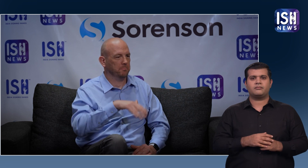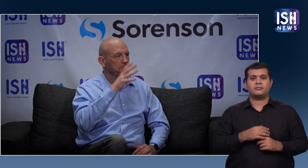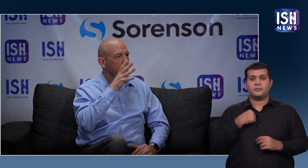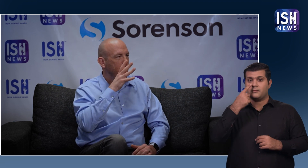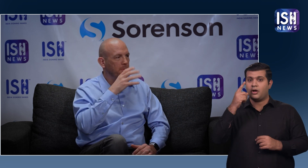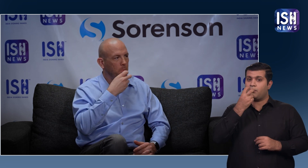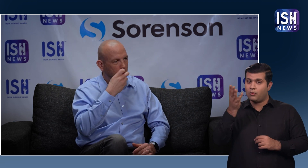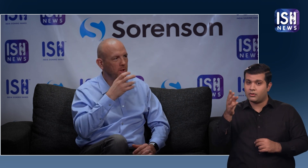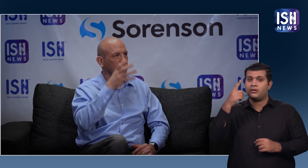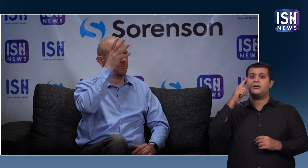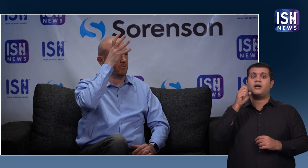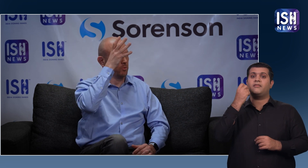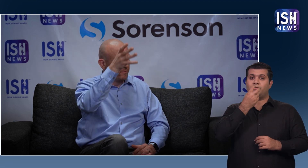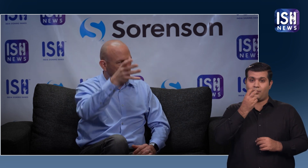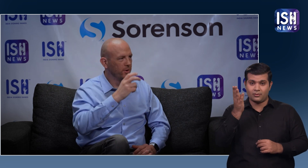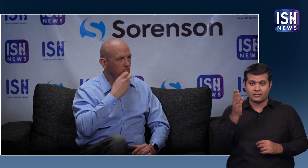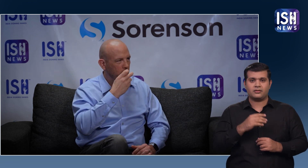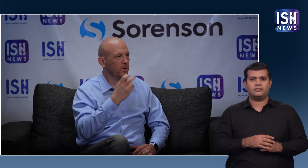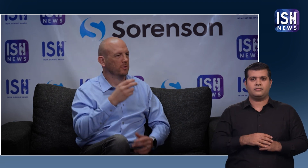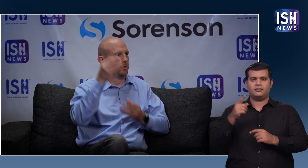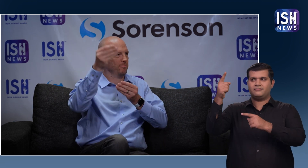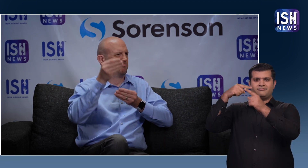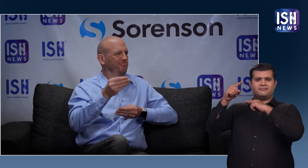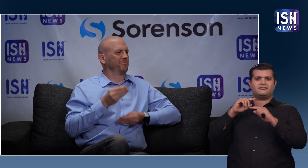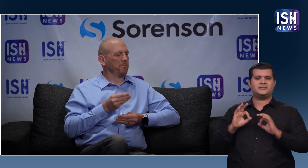My mother & grandfather practised oralism and because of them I too practise the same.